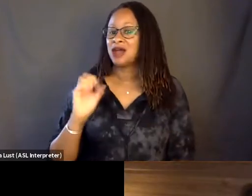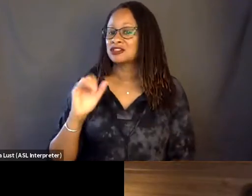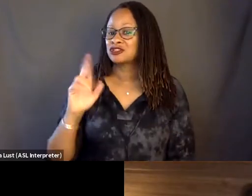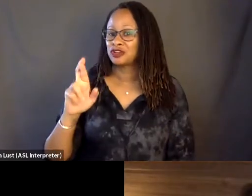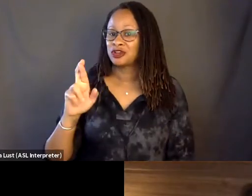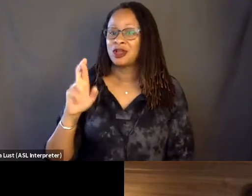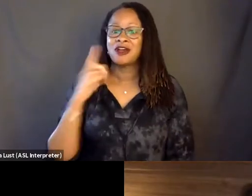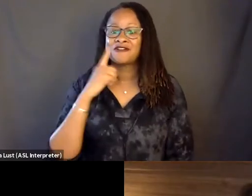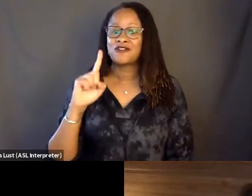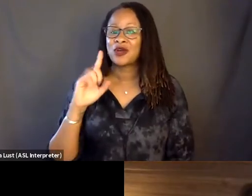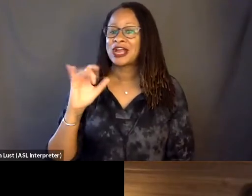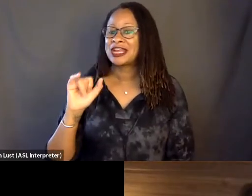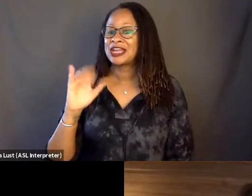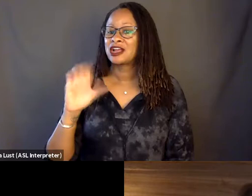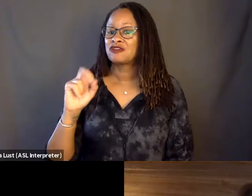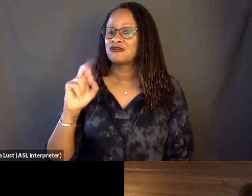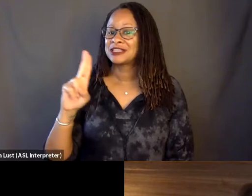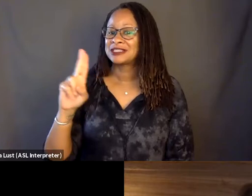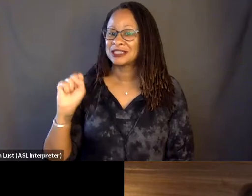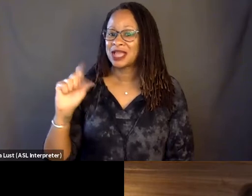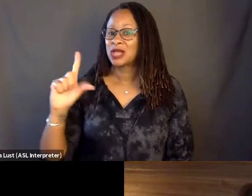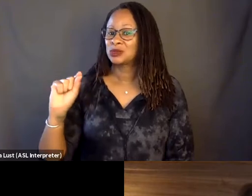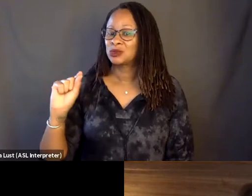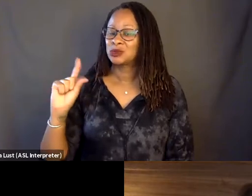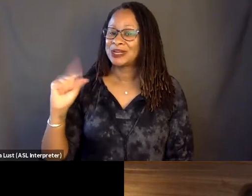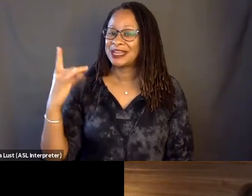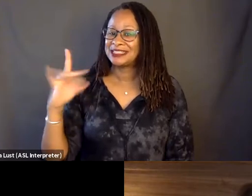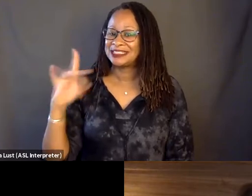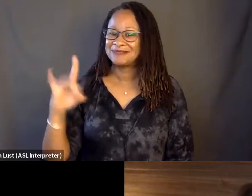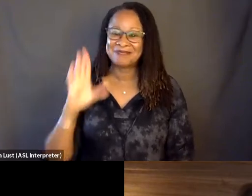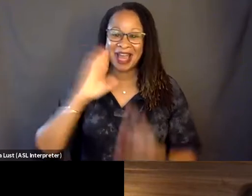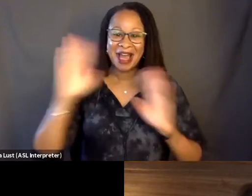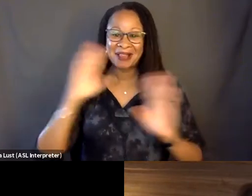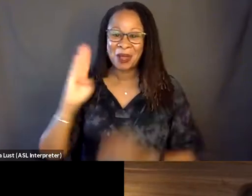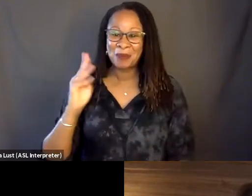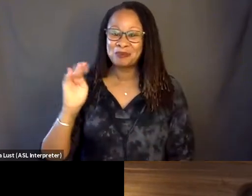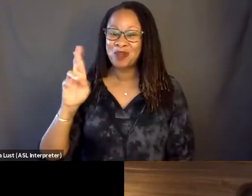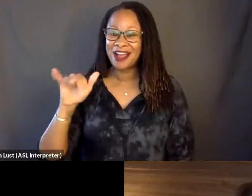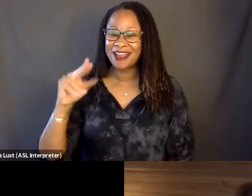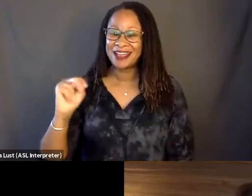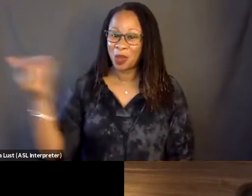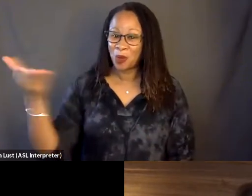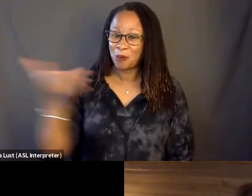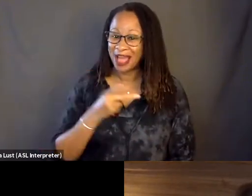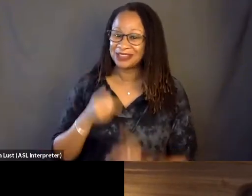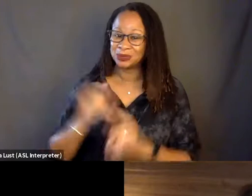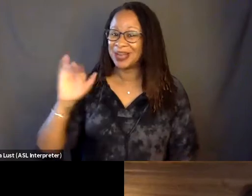best documentary feature. And hello, Bryan. Welcome back to the IDA. How are you?